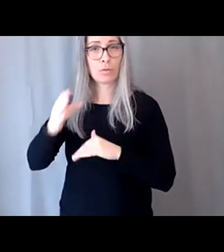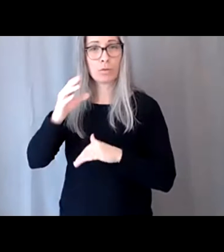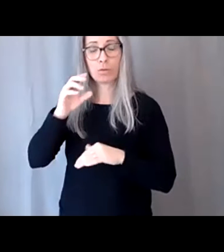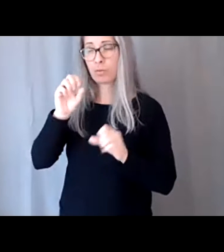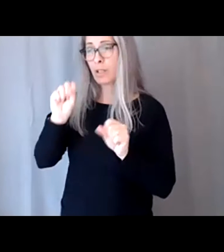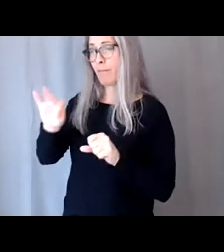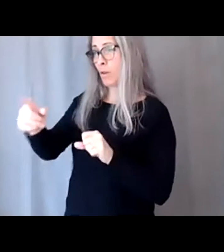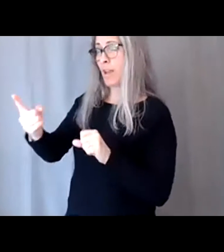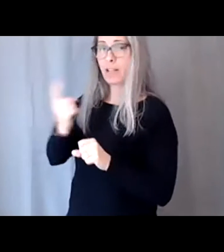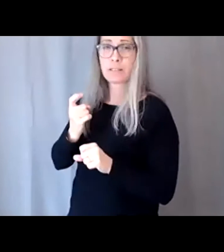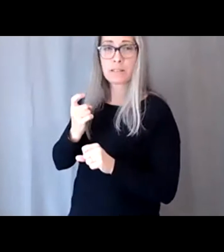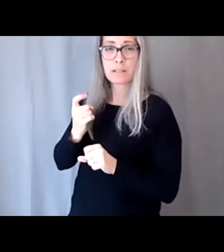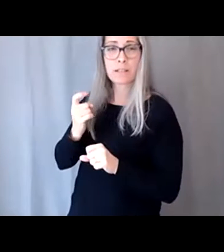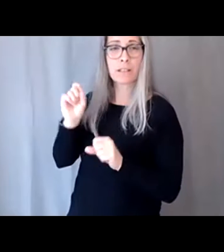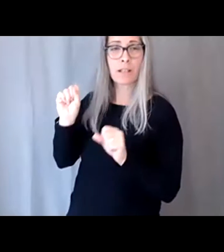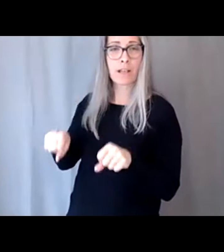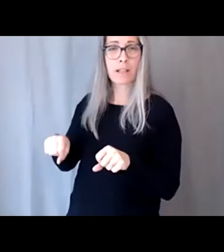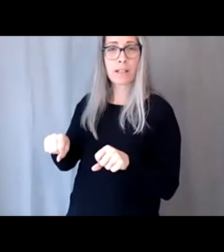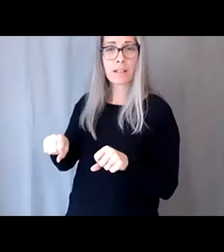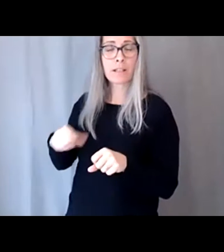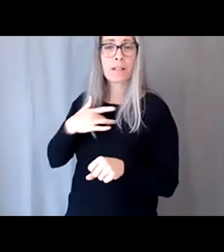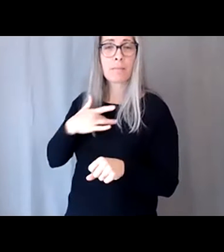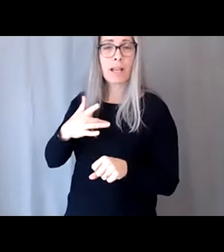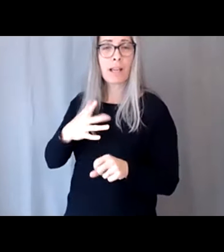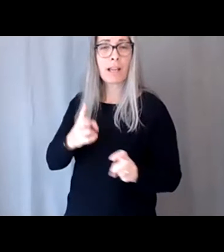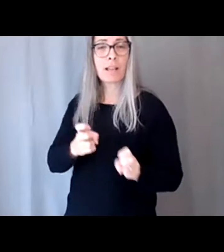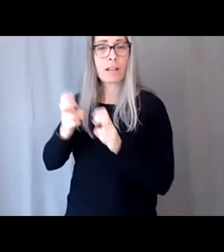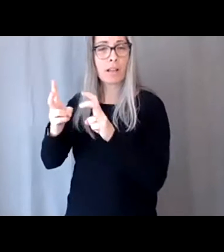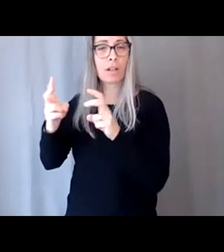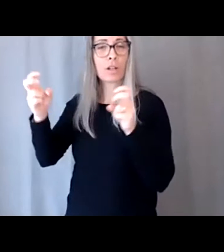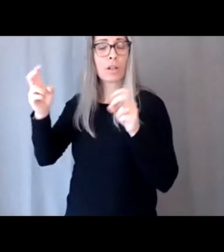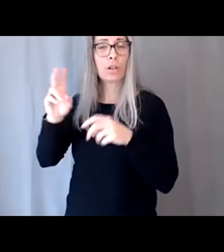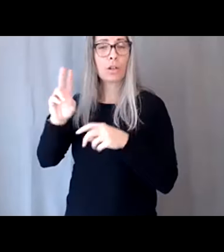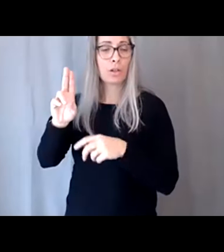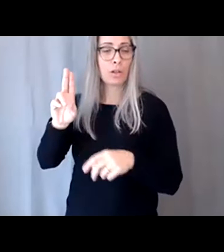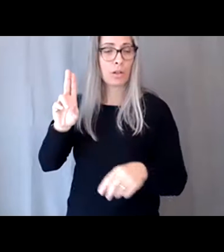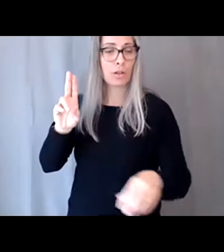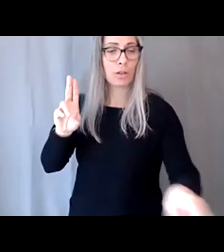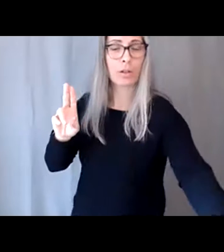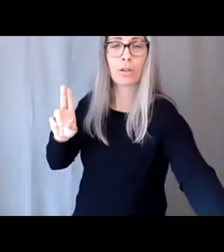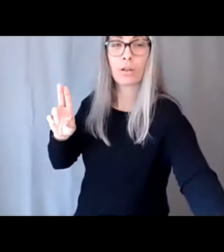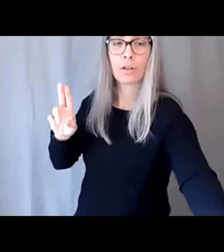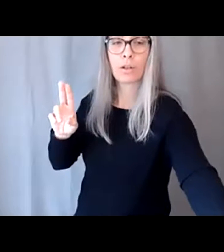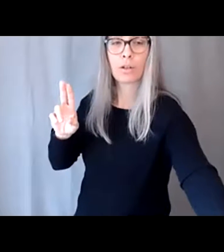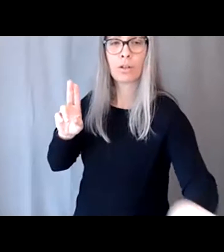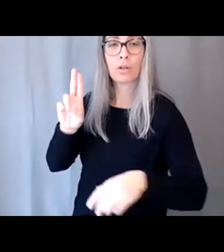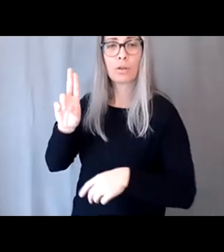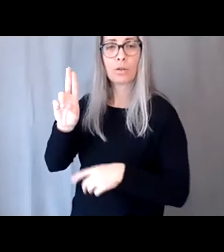what we generally do is add it to youtube add both the Portuguese and the English to edit or